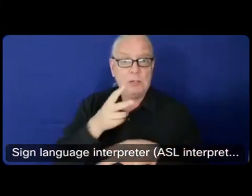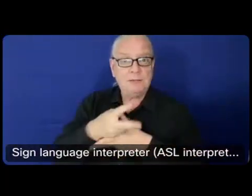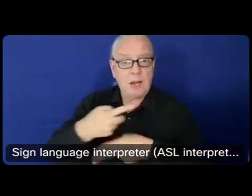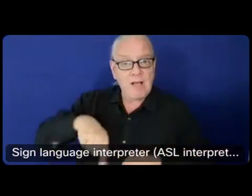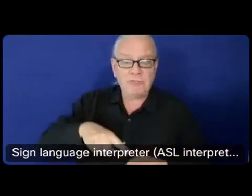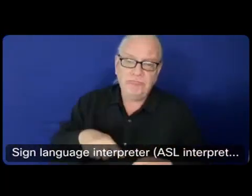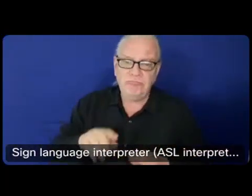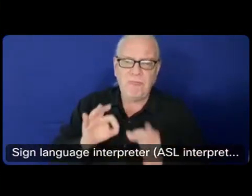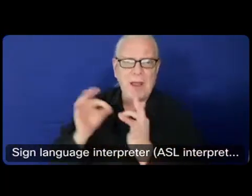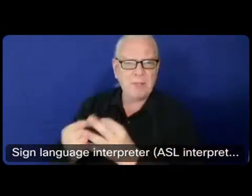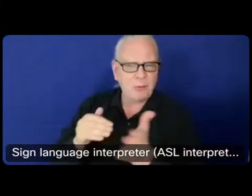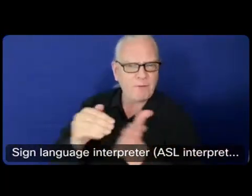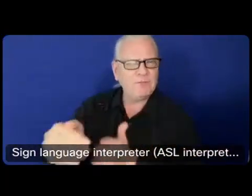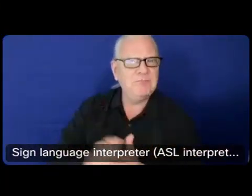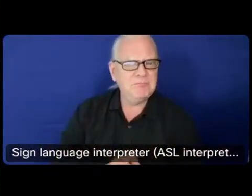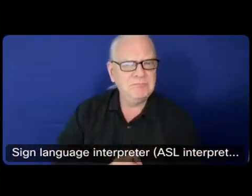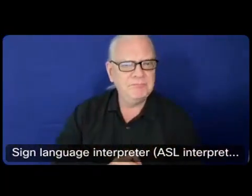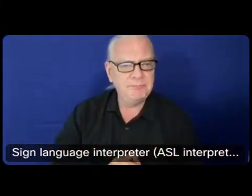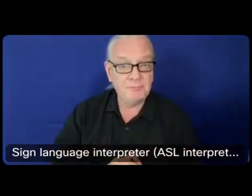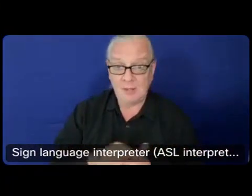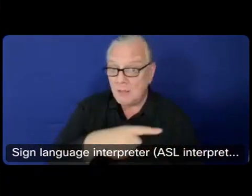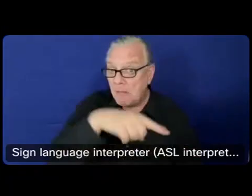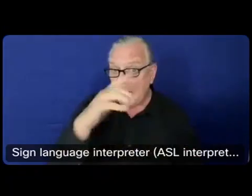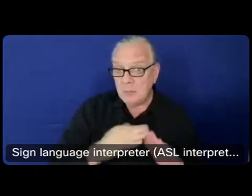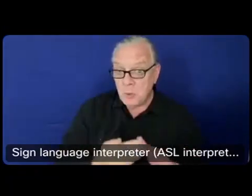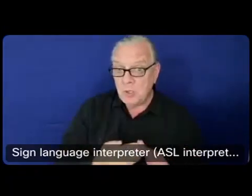know about in other communities, but a lot in black communities,